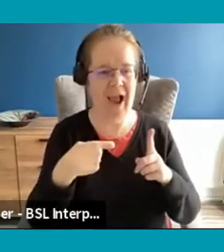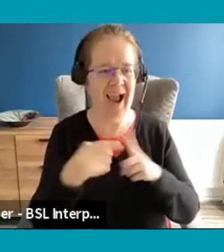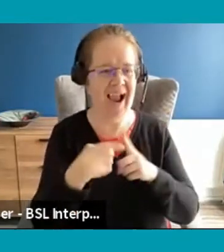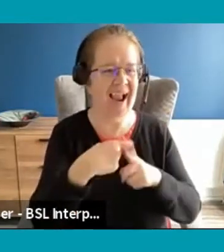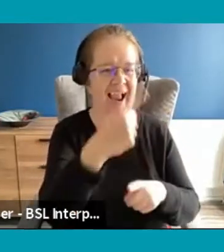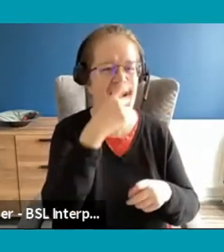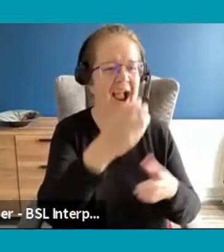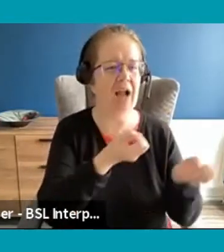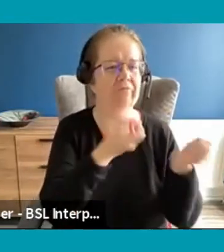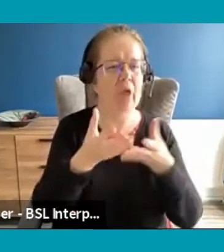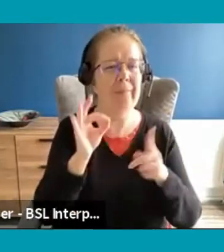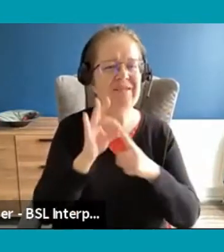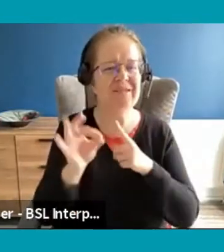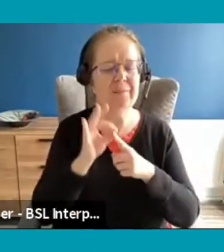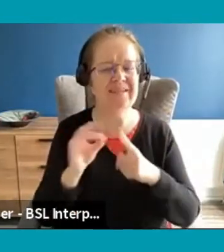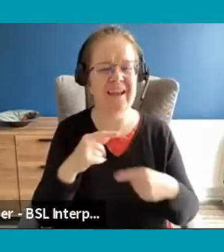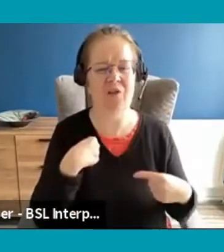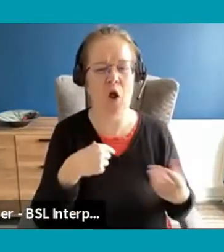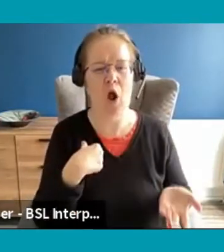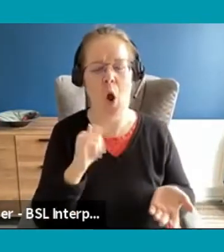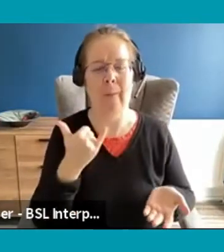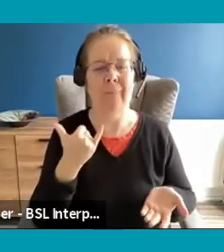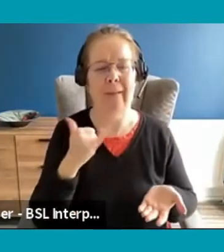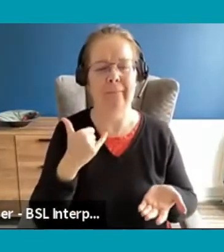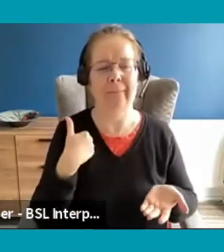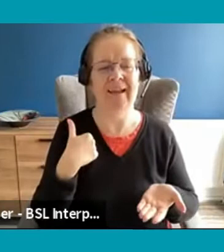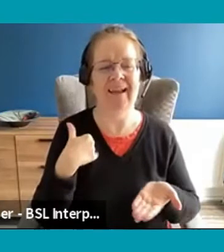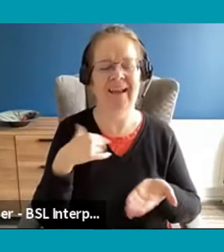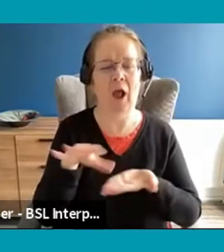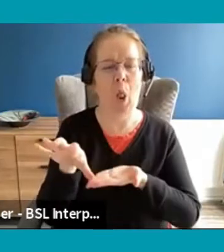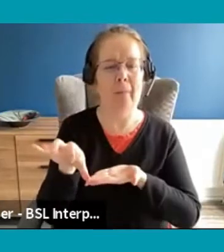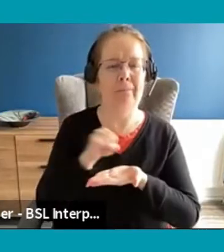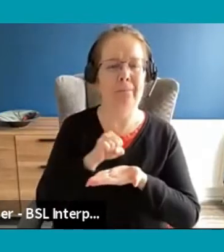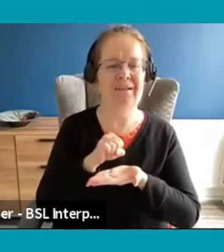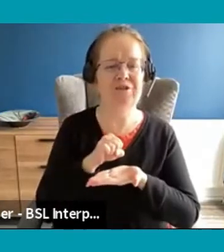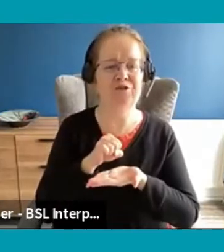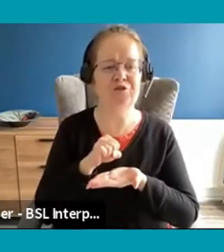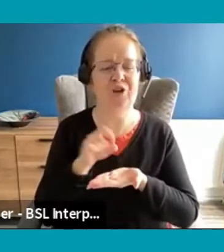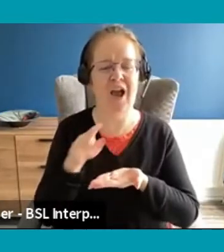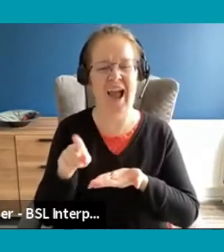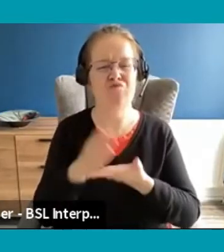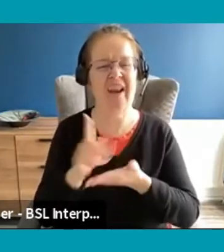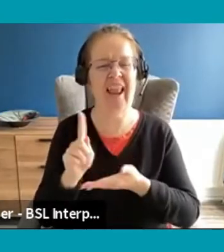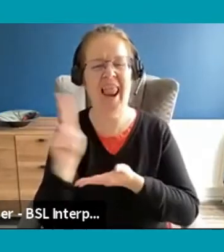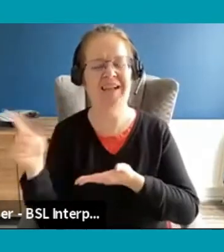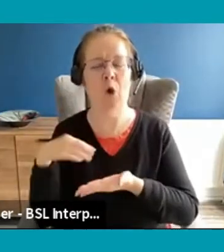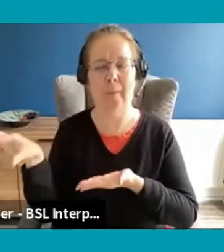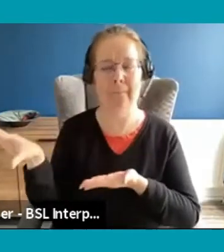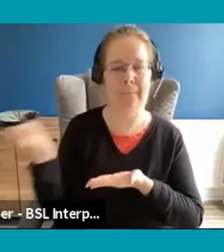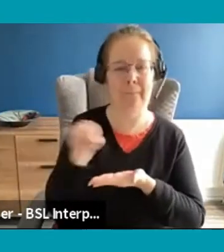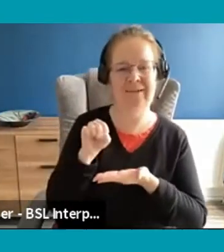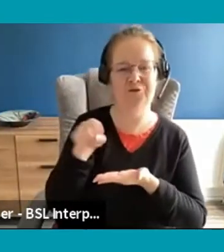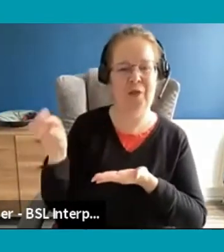so I'm gonna pinch a little bit of question question ... a question that's later on that I know that you're that you'll be interested in.